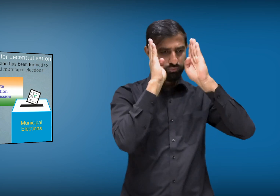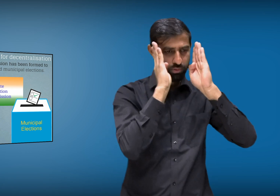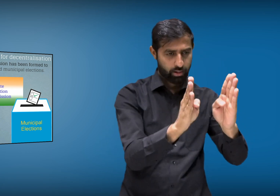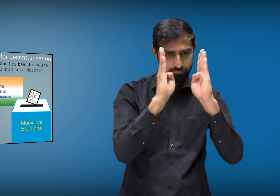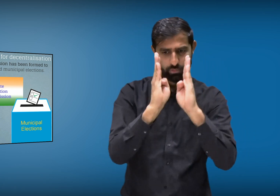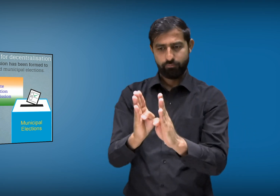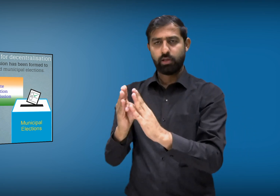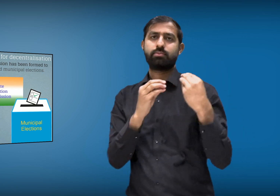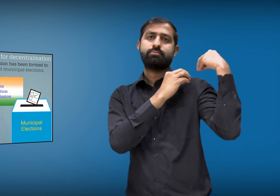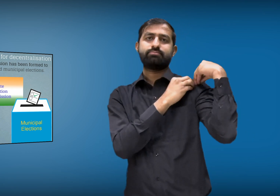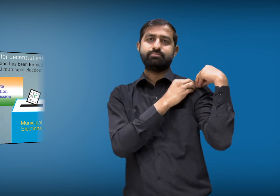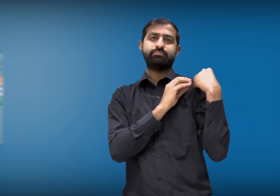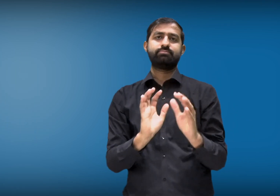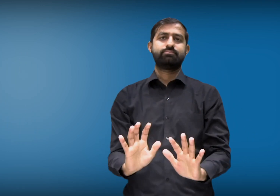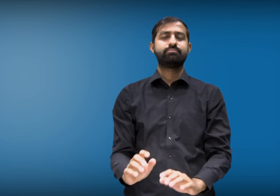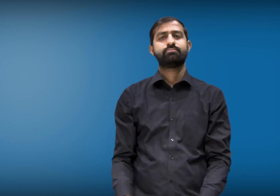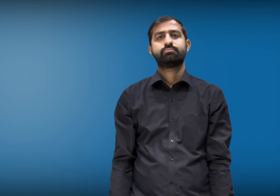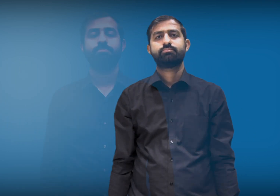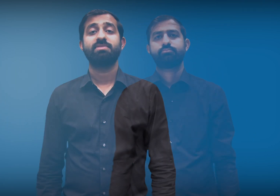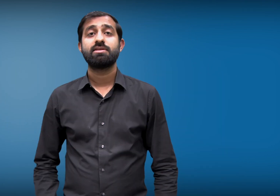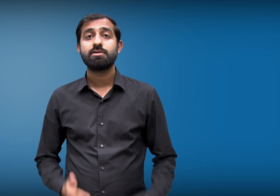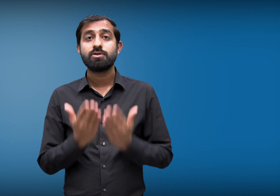each other, they are autonomous.